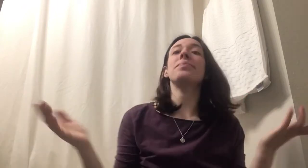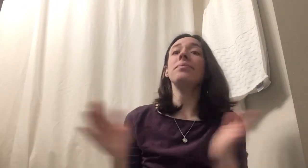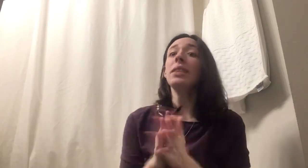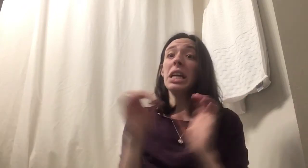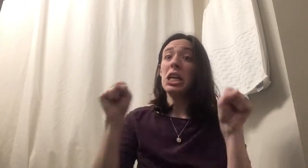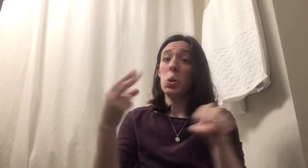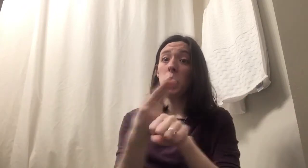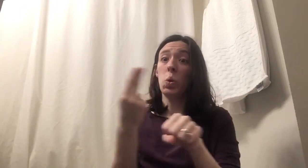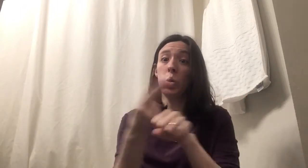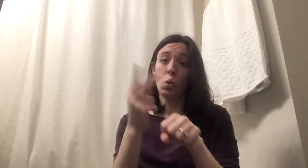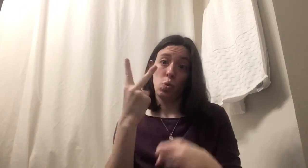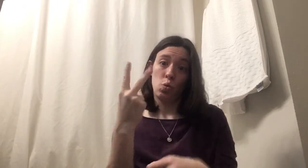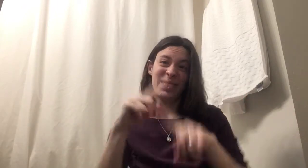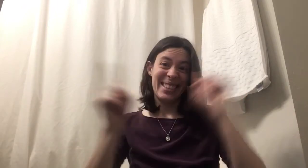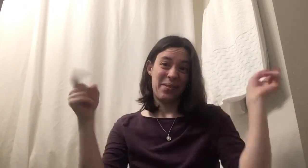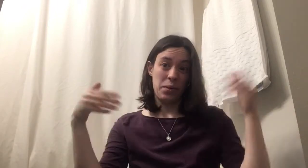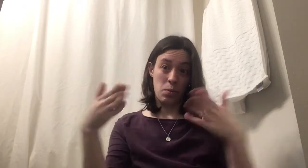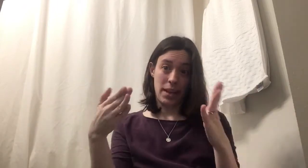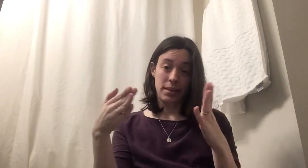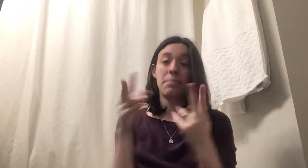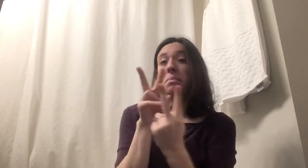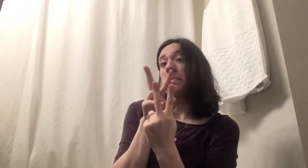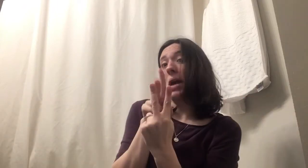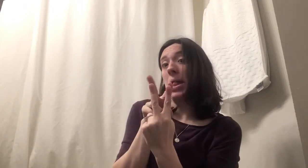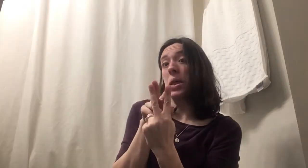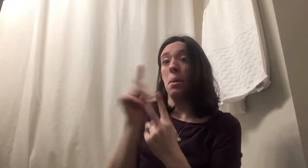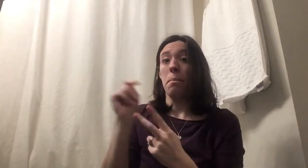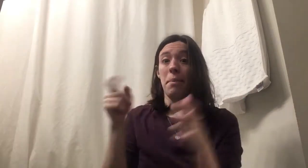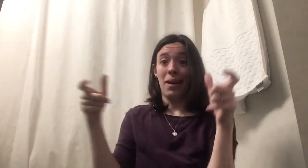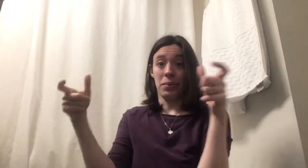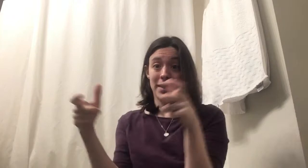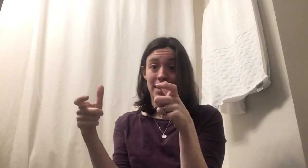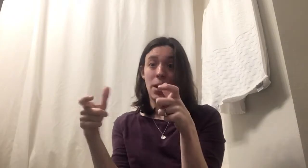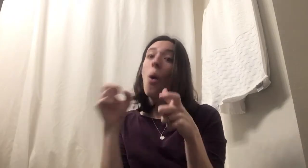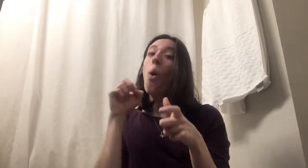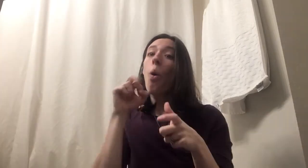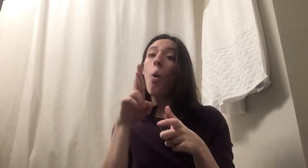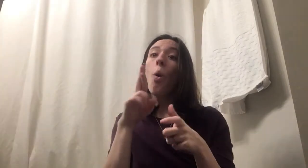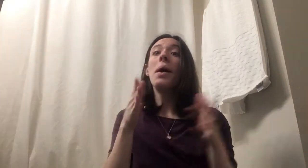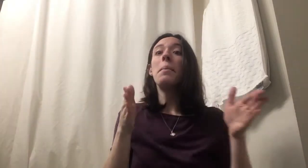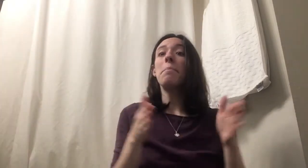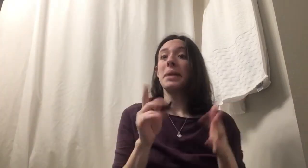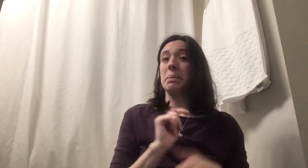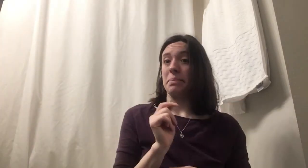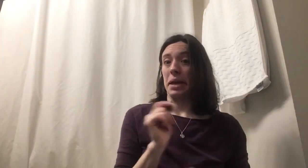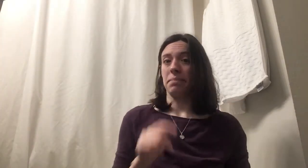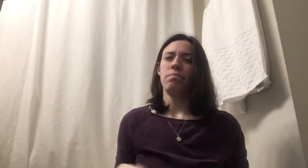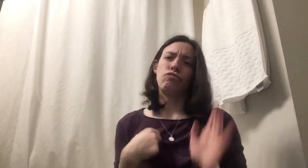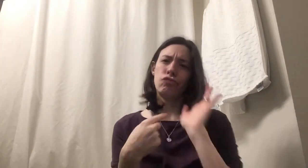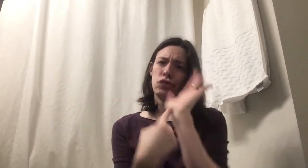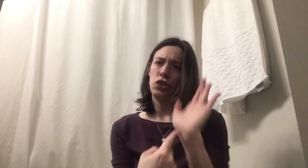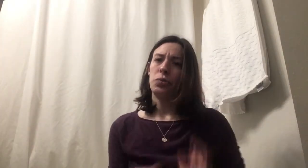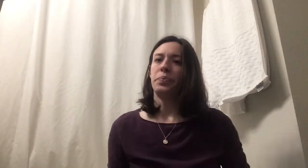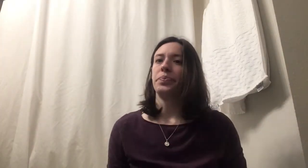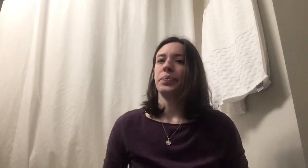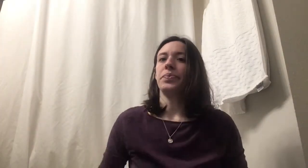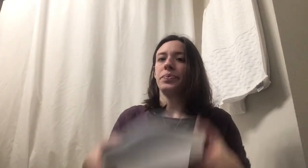You can use this potty two different ways Either as a seat reducer or mini potty I'll show you.